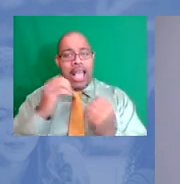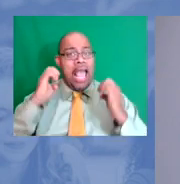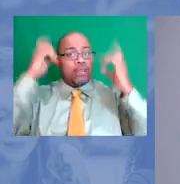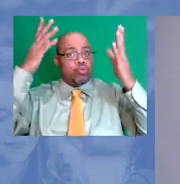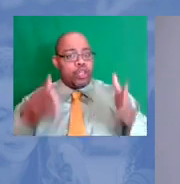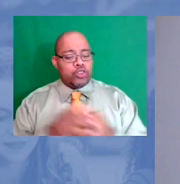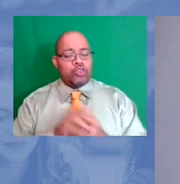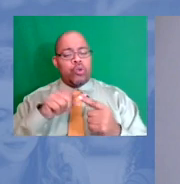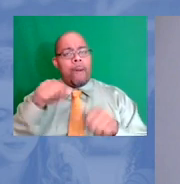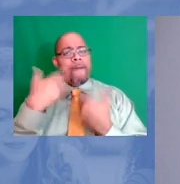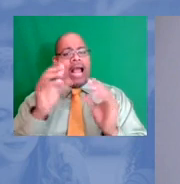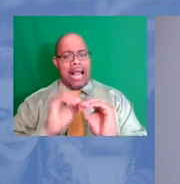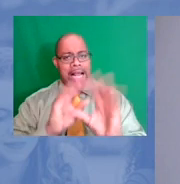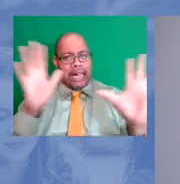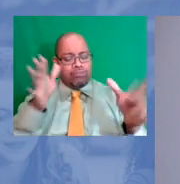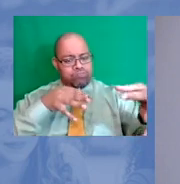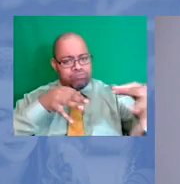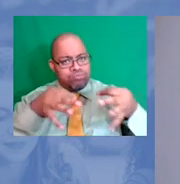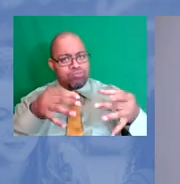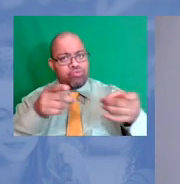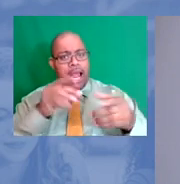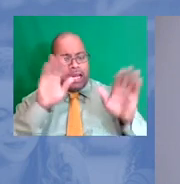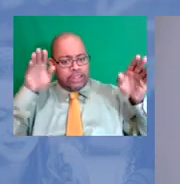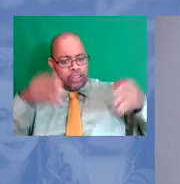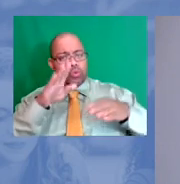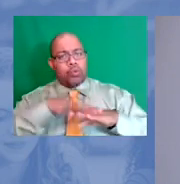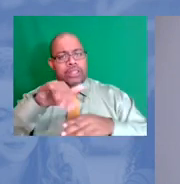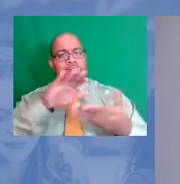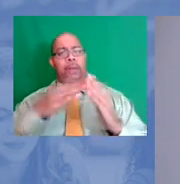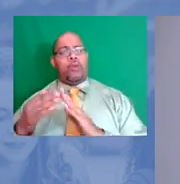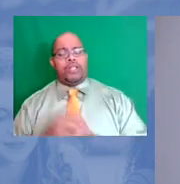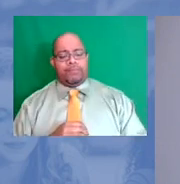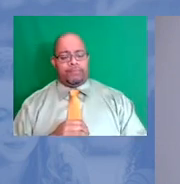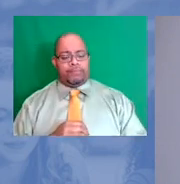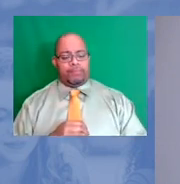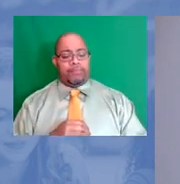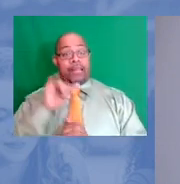AND DIRECTION AND ATTENTION TO THIS COMMUNITY. THIS GUIDANCE YOU'LL SEE IS CENTERED ON THE